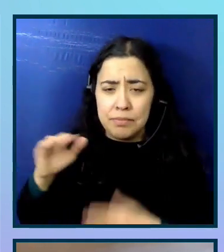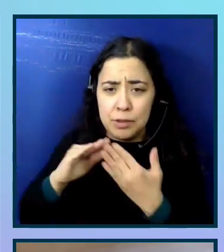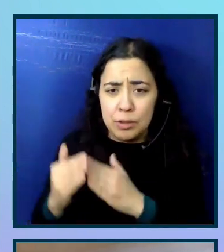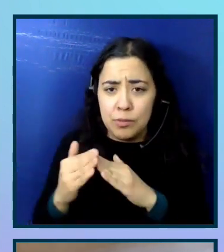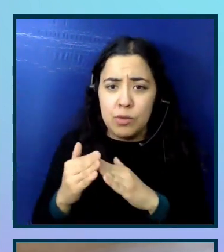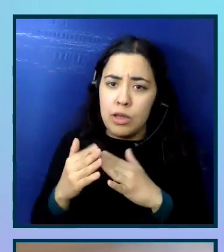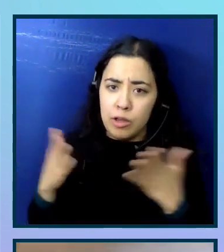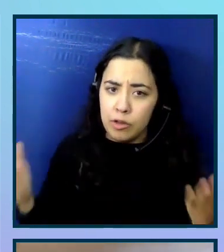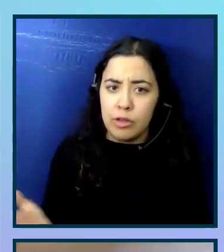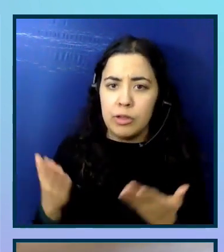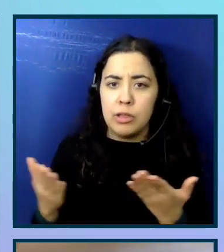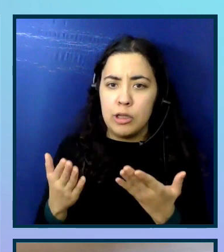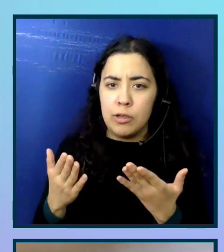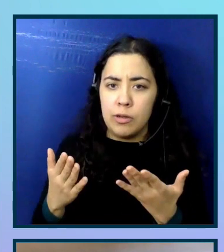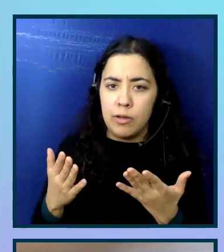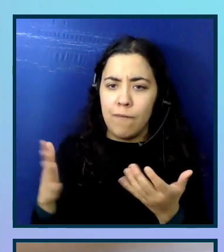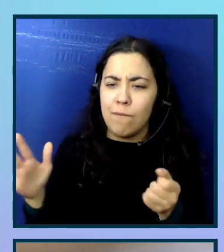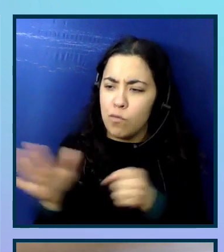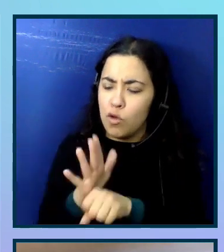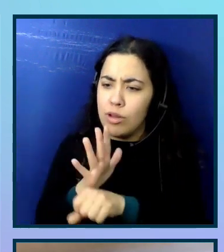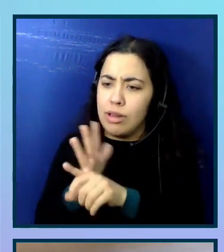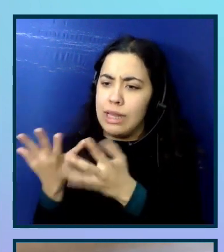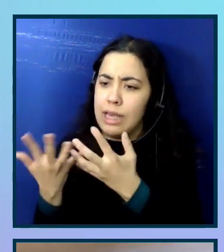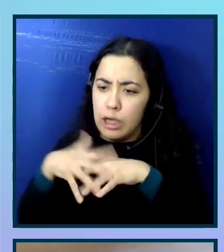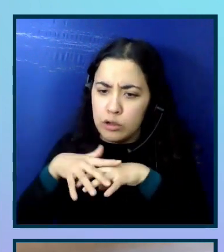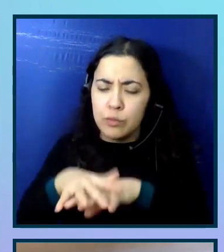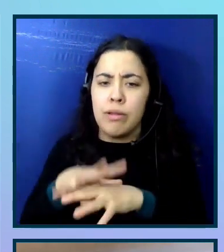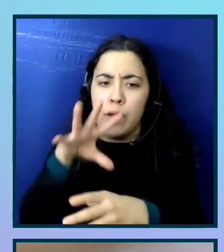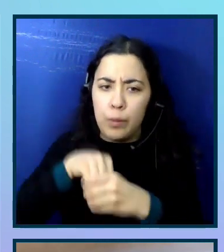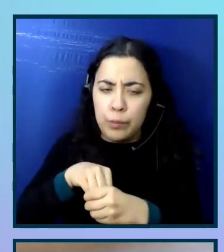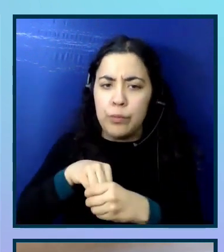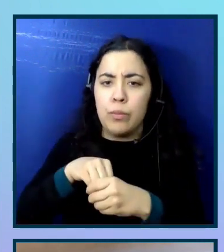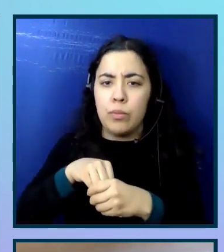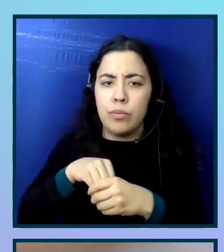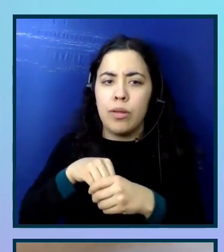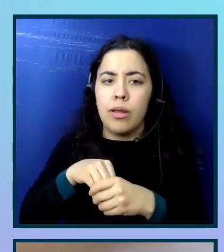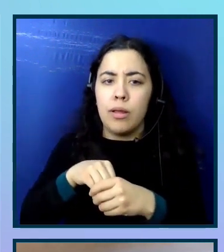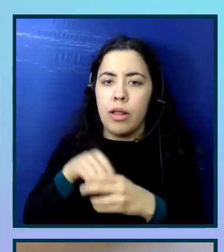full equity inclusion in society if they need an ally.